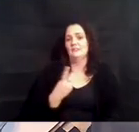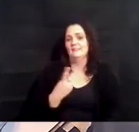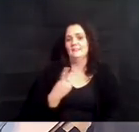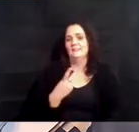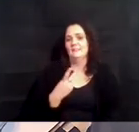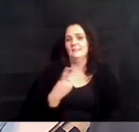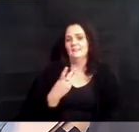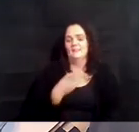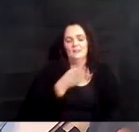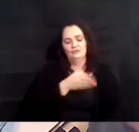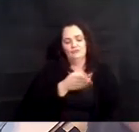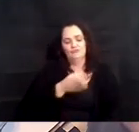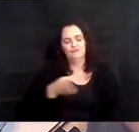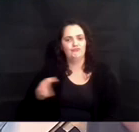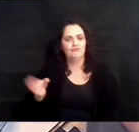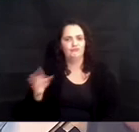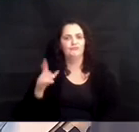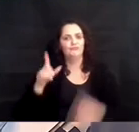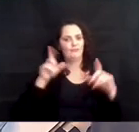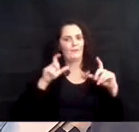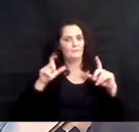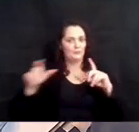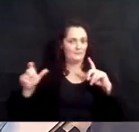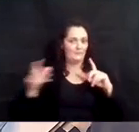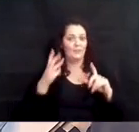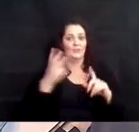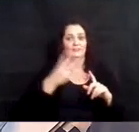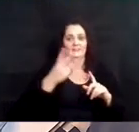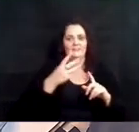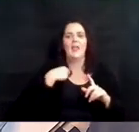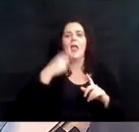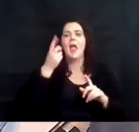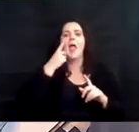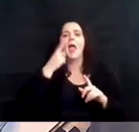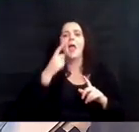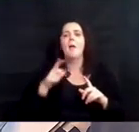And, you should probably be right around the same amount, so let's see how it all comes together.